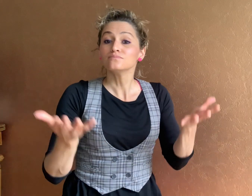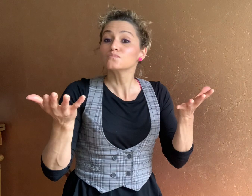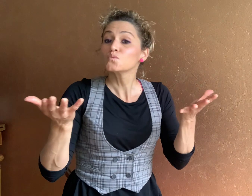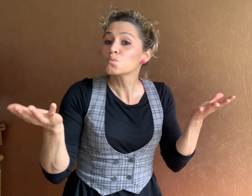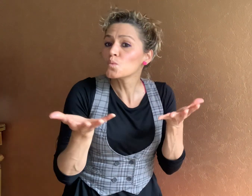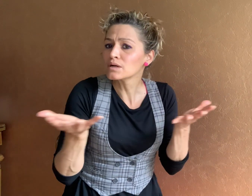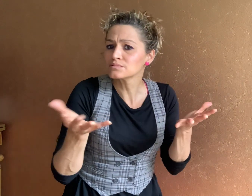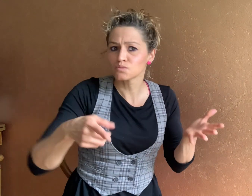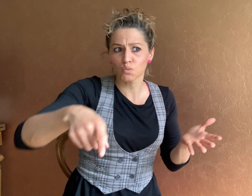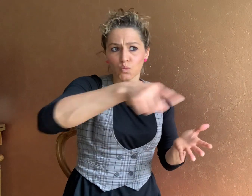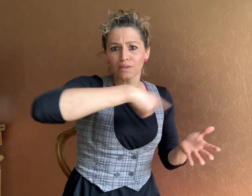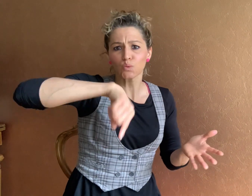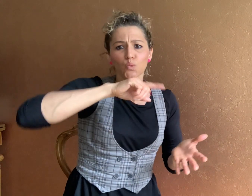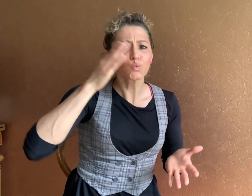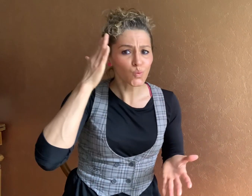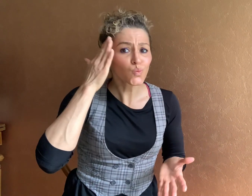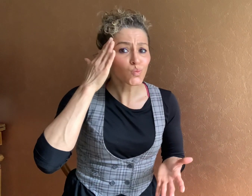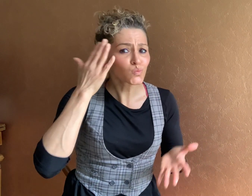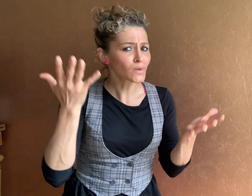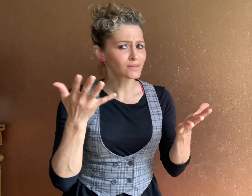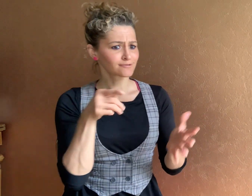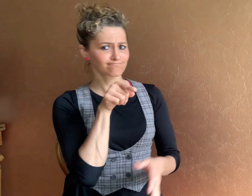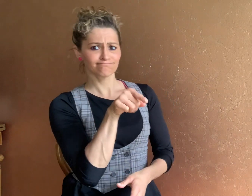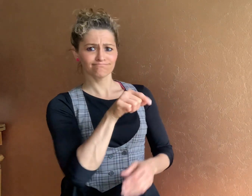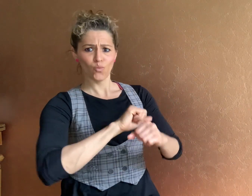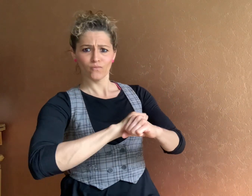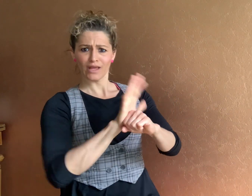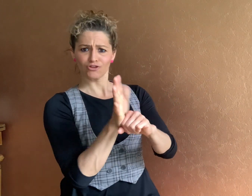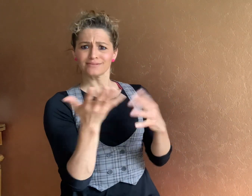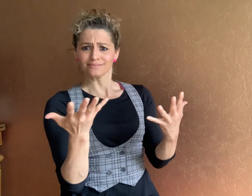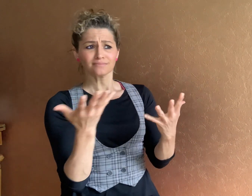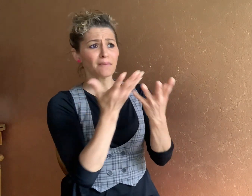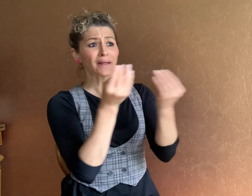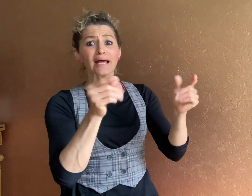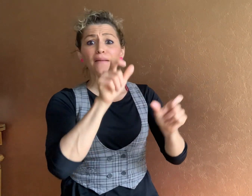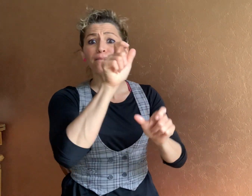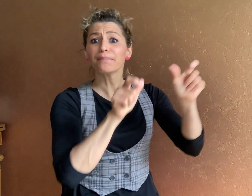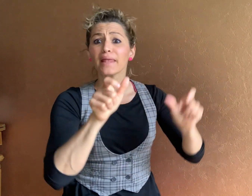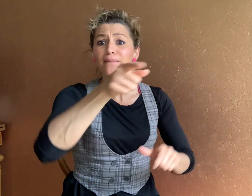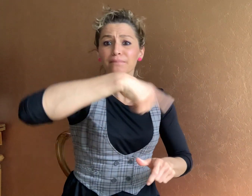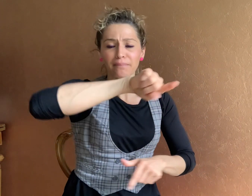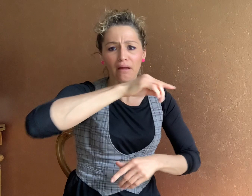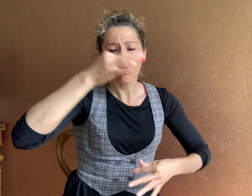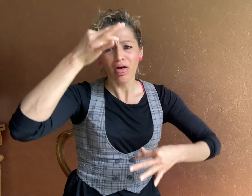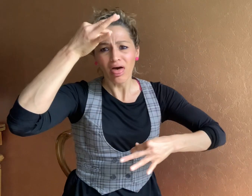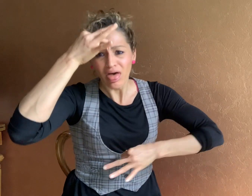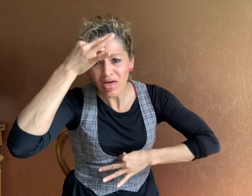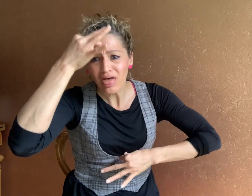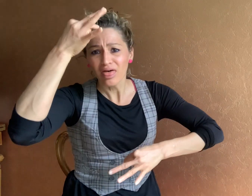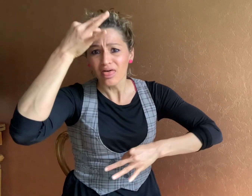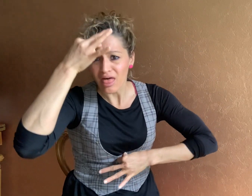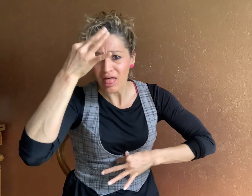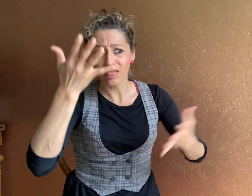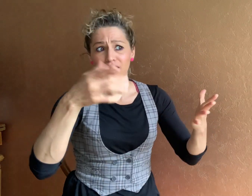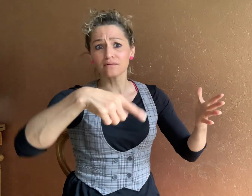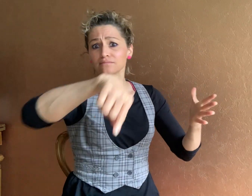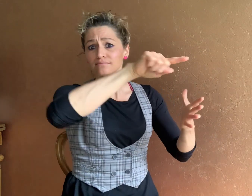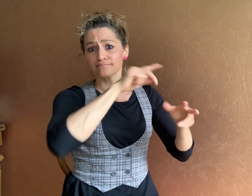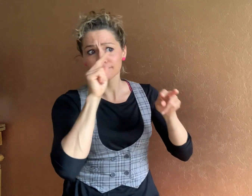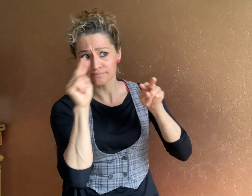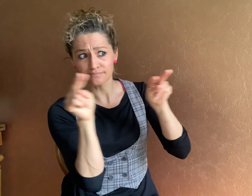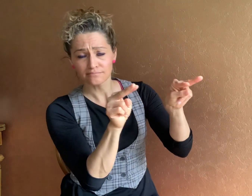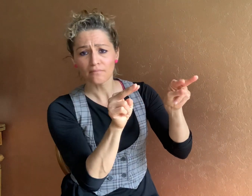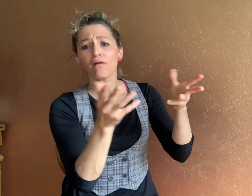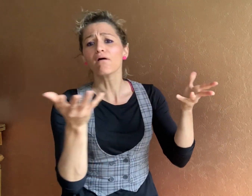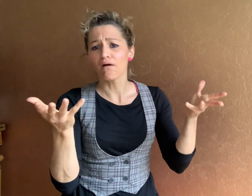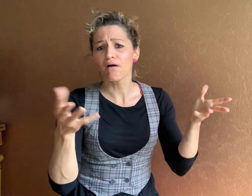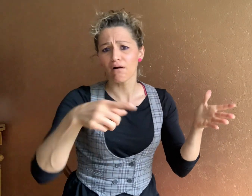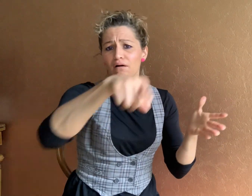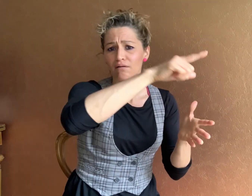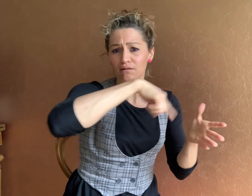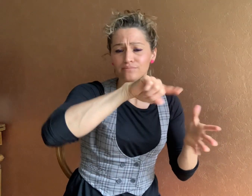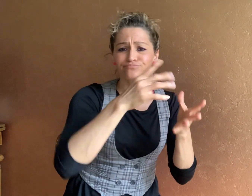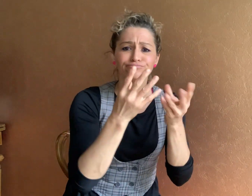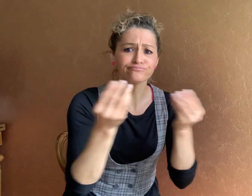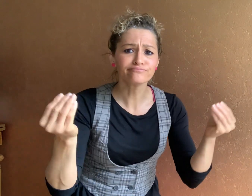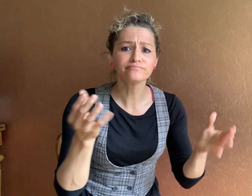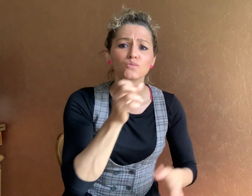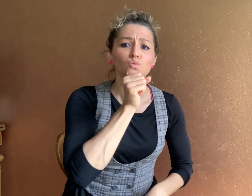What we know is that most of the infected people are among